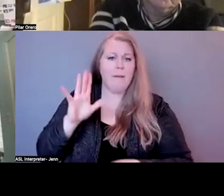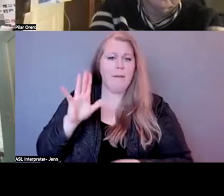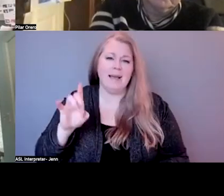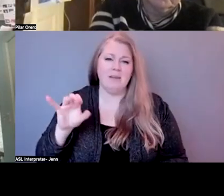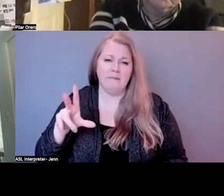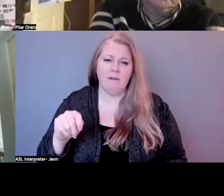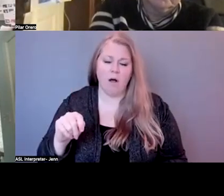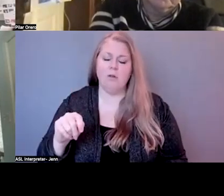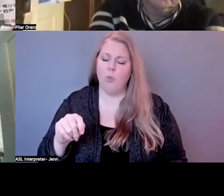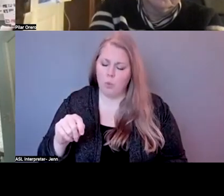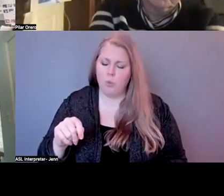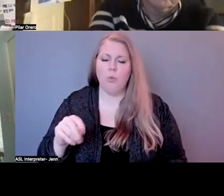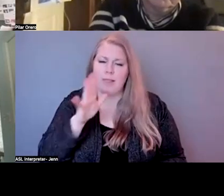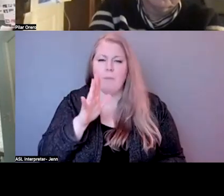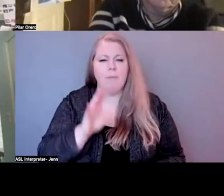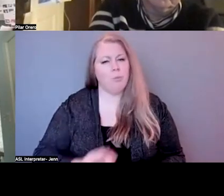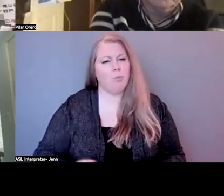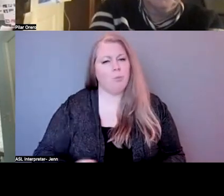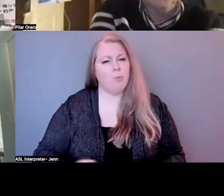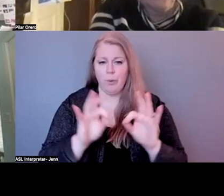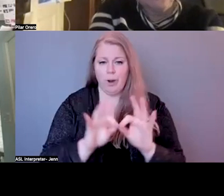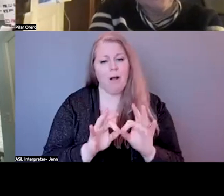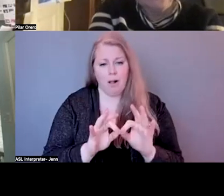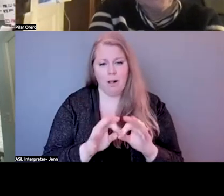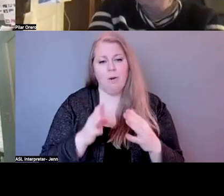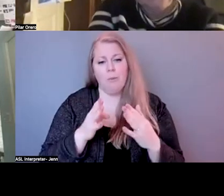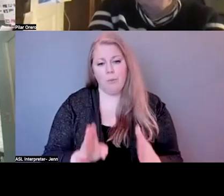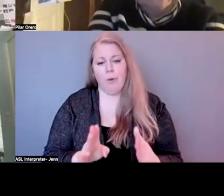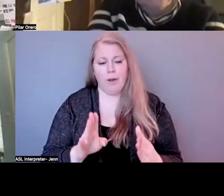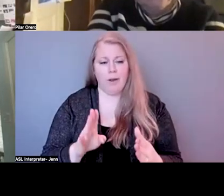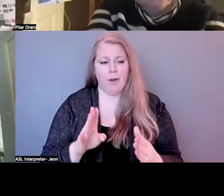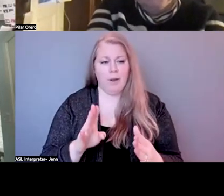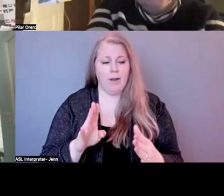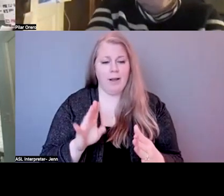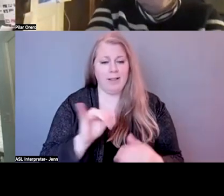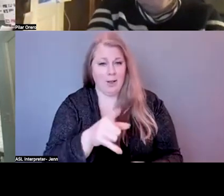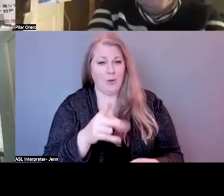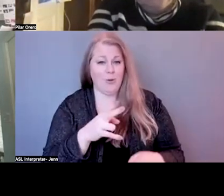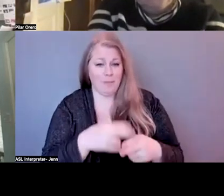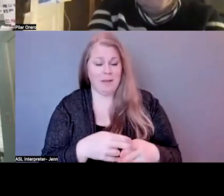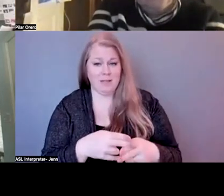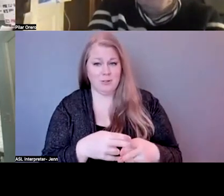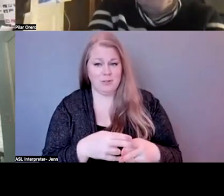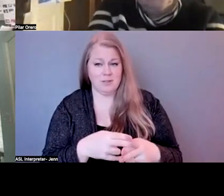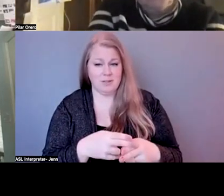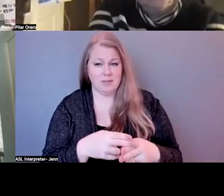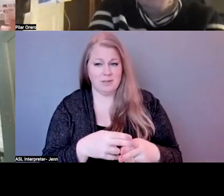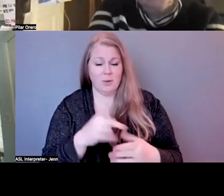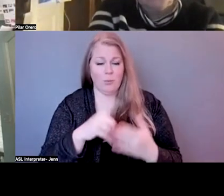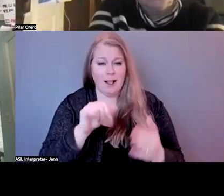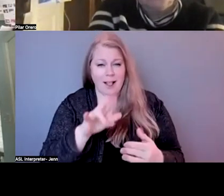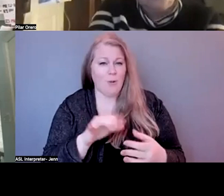to be such a critical way of doing, Larry as you were saying, this has to go everywhere